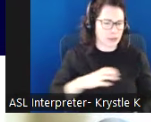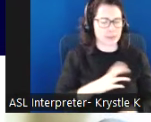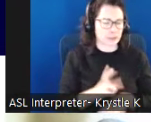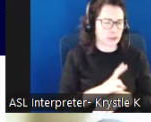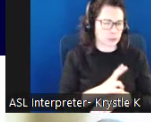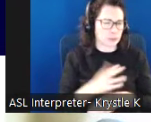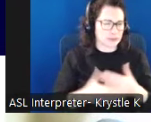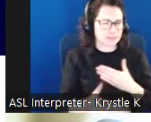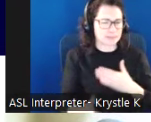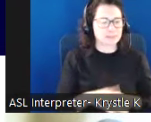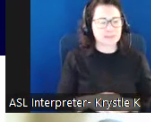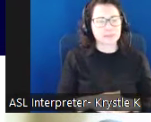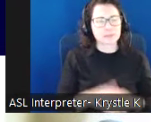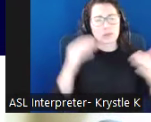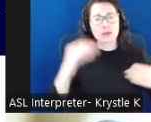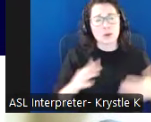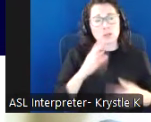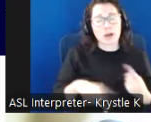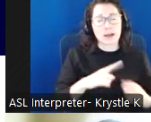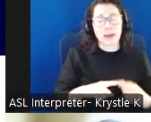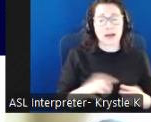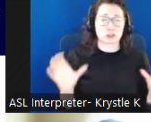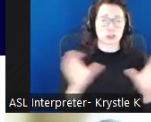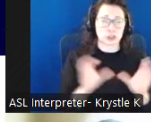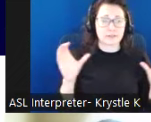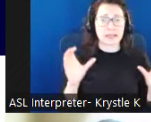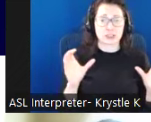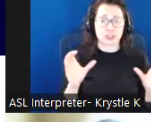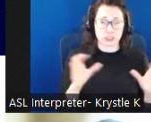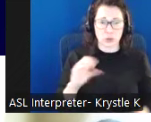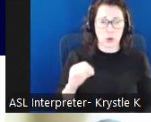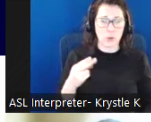we're also going to go over the certifications